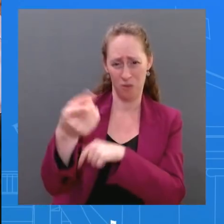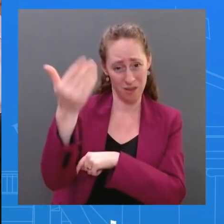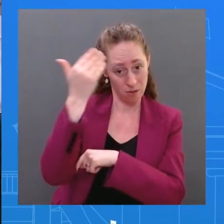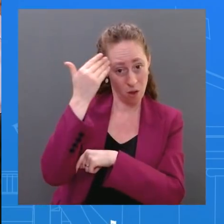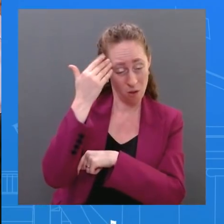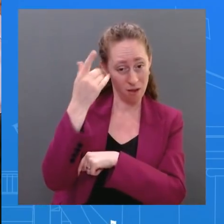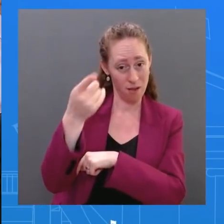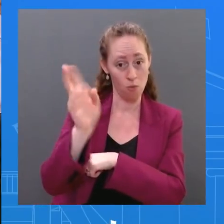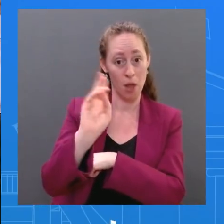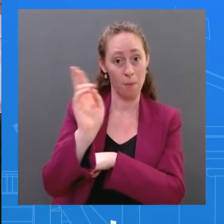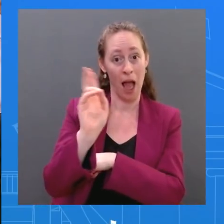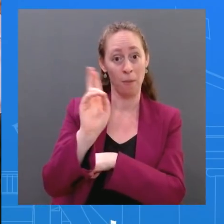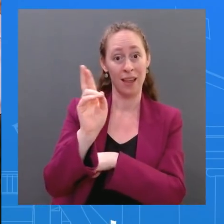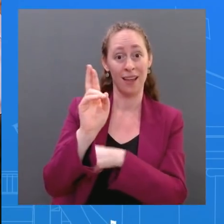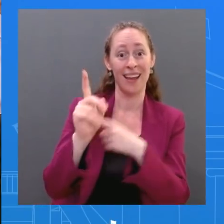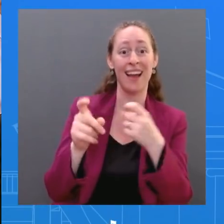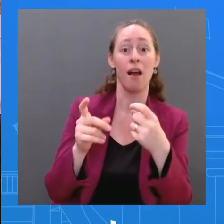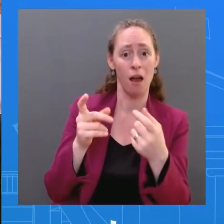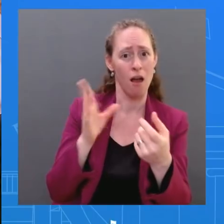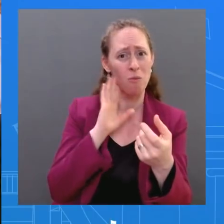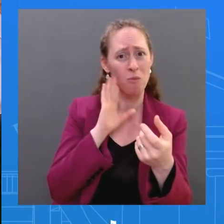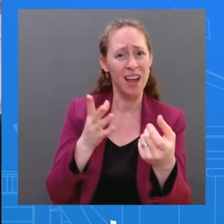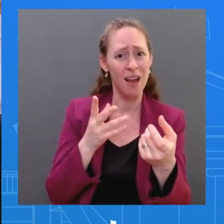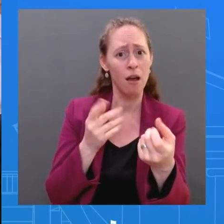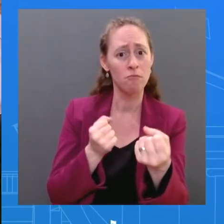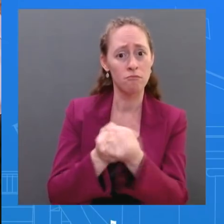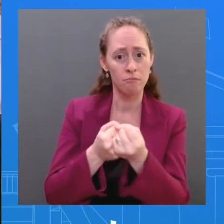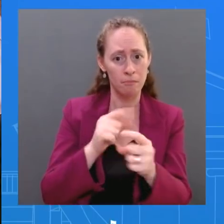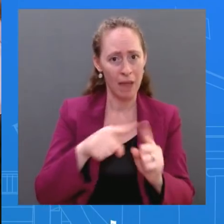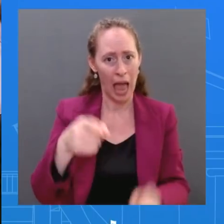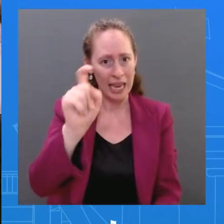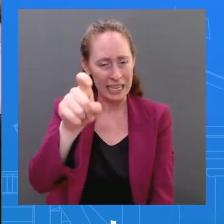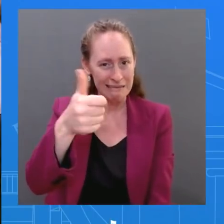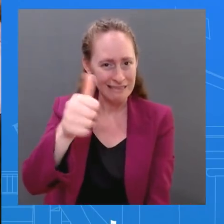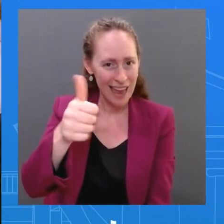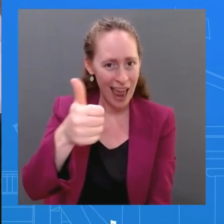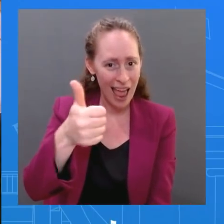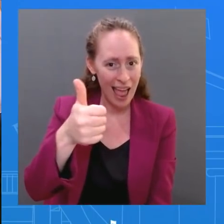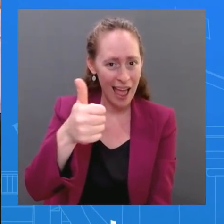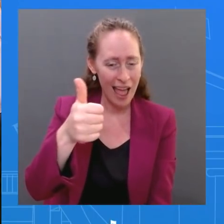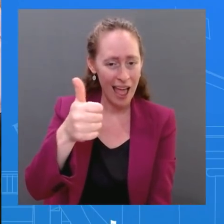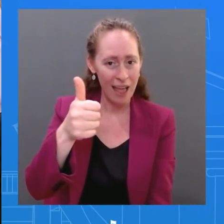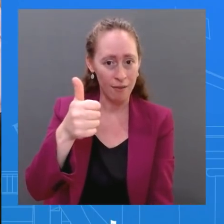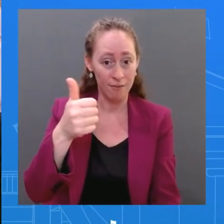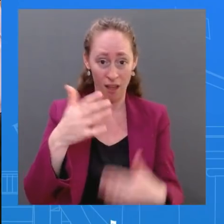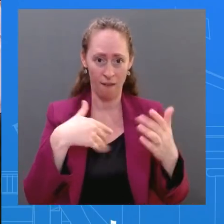with you over the objections of McConnell? Like, what are you doing? And are you confident that there are actually 10 who would do that?